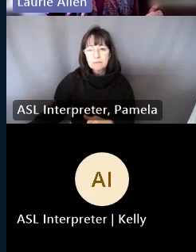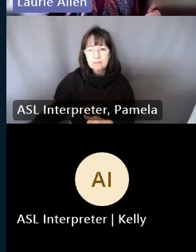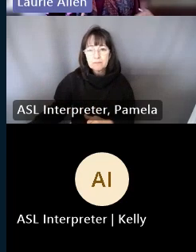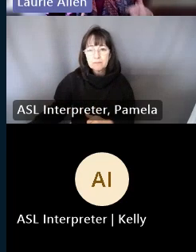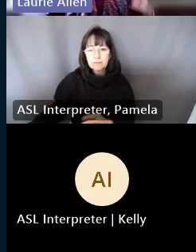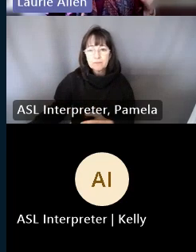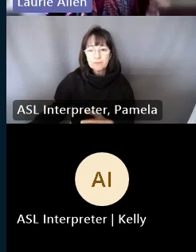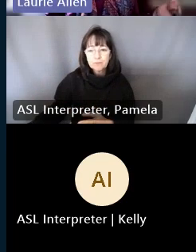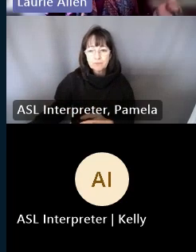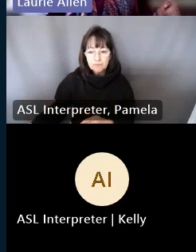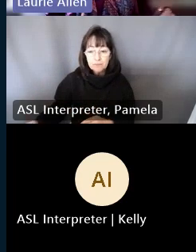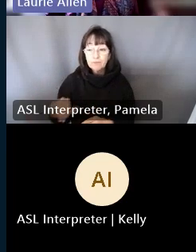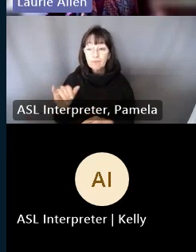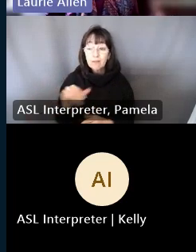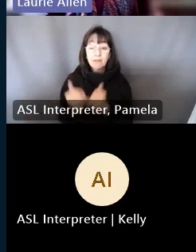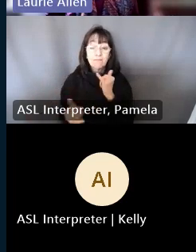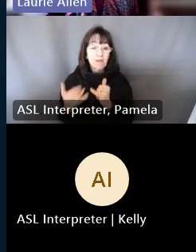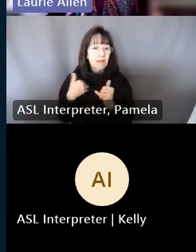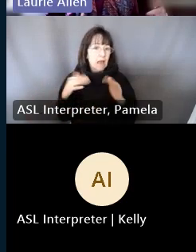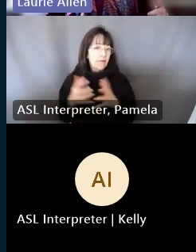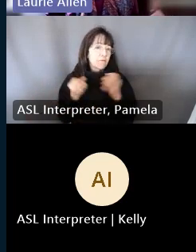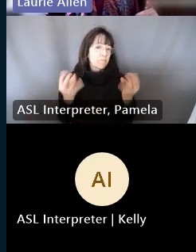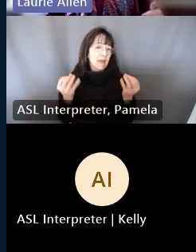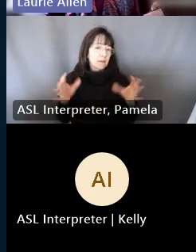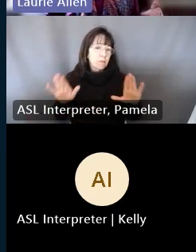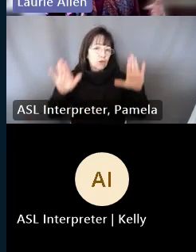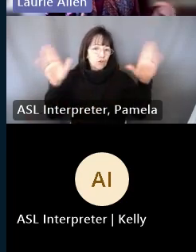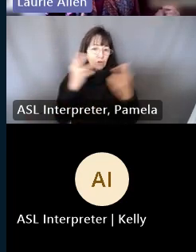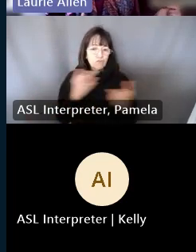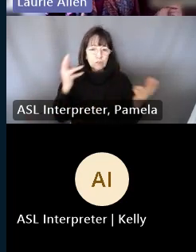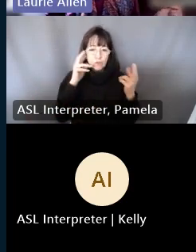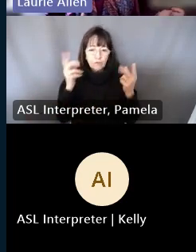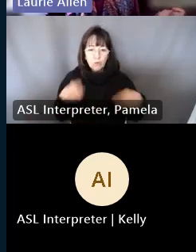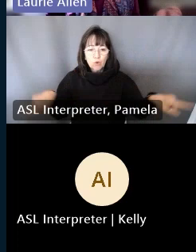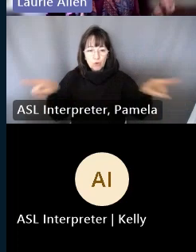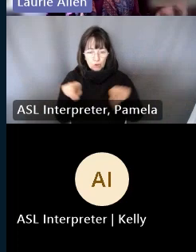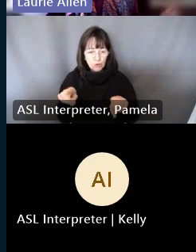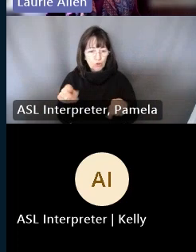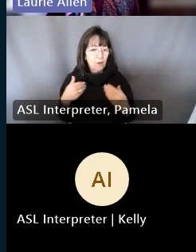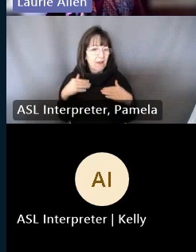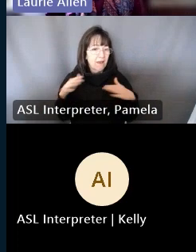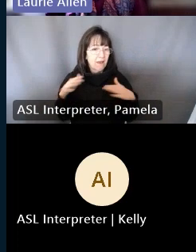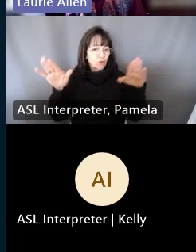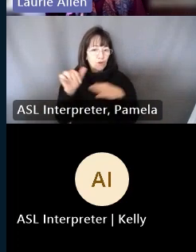And then finally, we've got lots of great resources for you, and we've got great training. We've got a new accessibility one-on-one